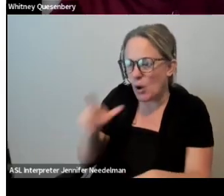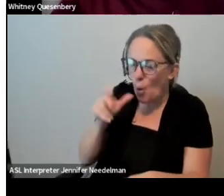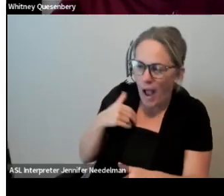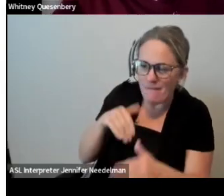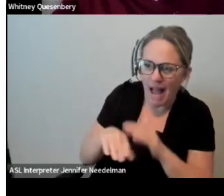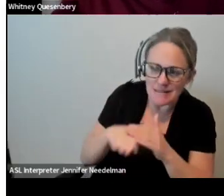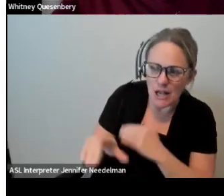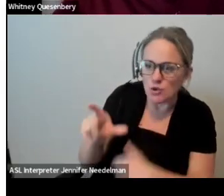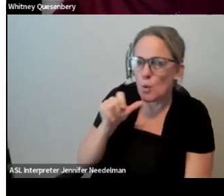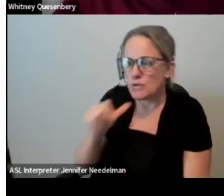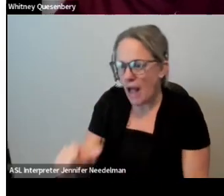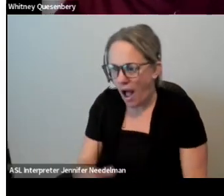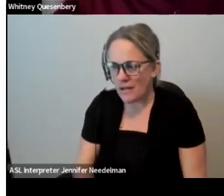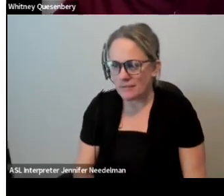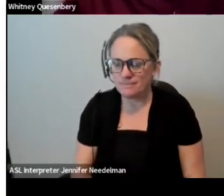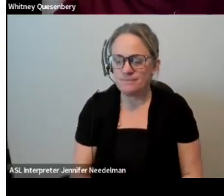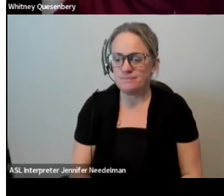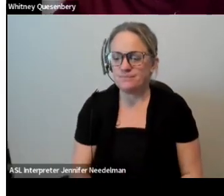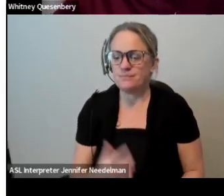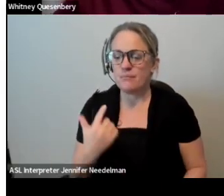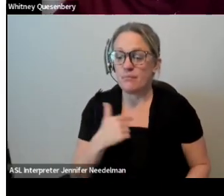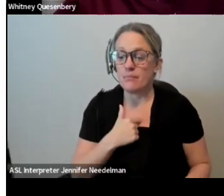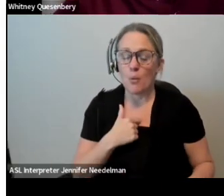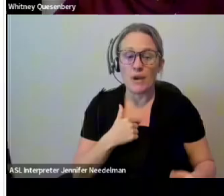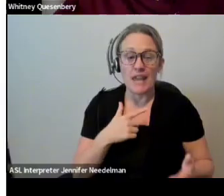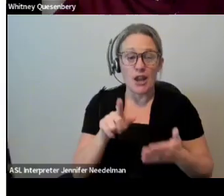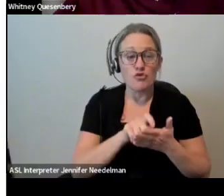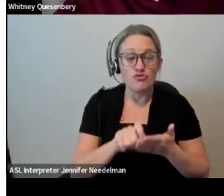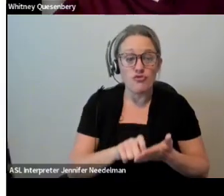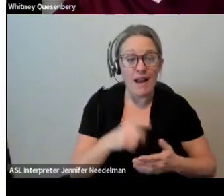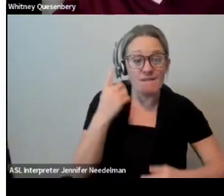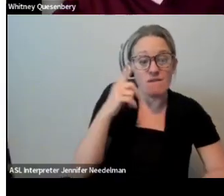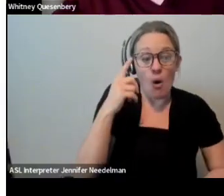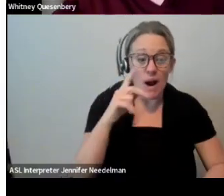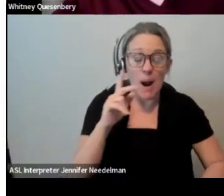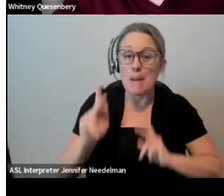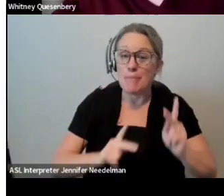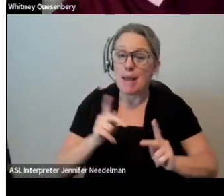But we were assuming that what we were writing for was how to design for people who are already using the web.